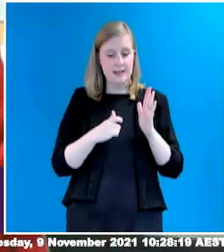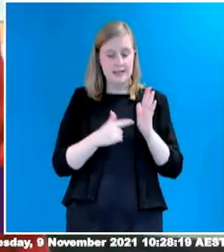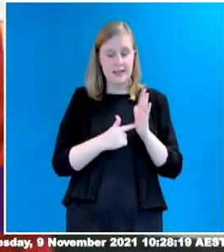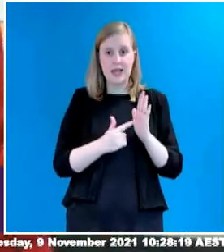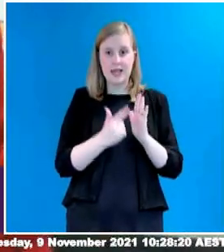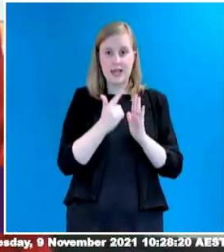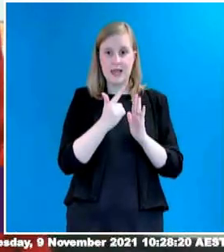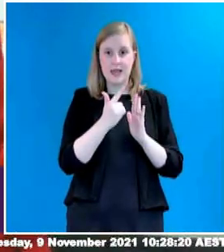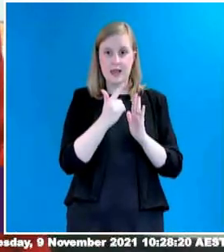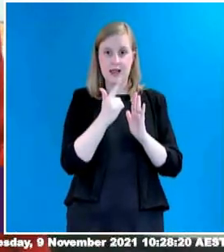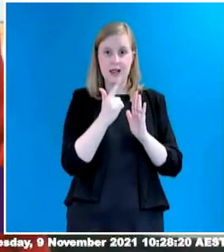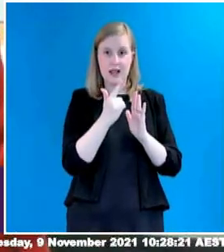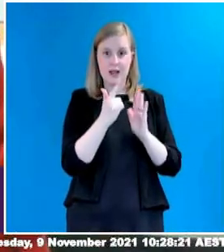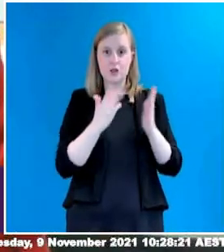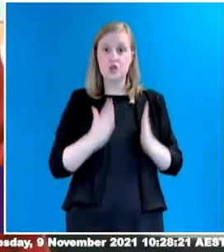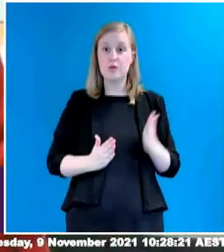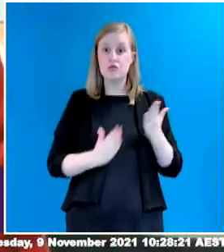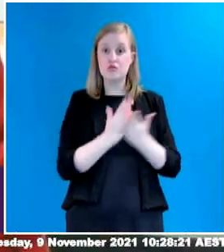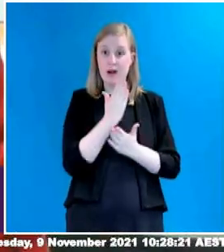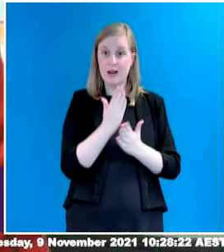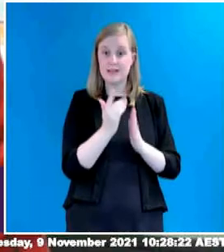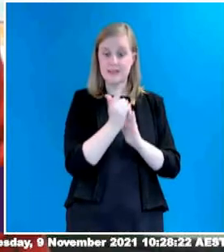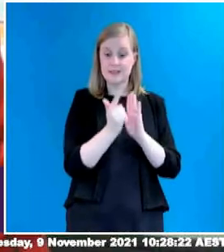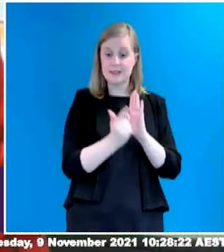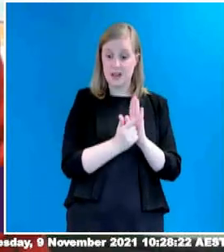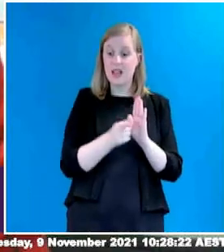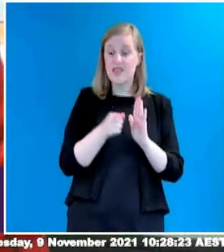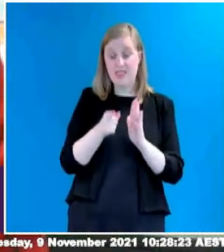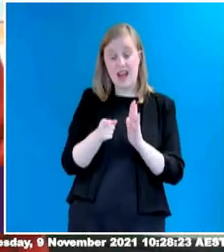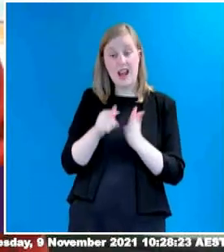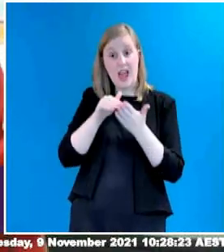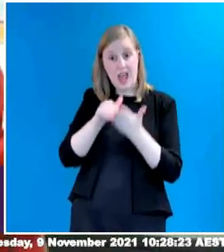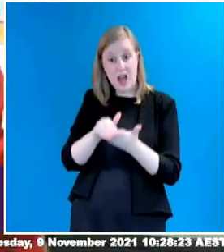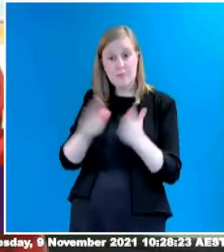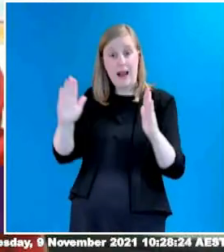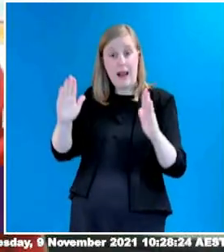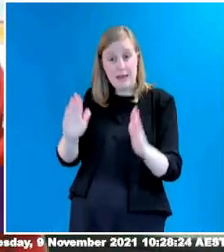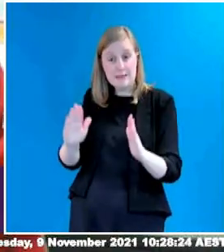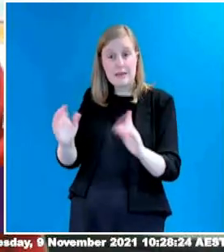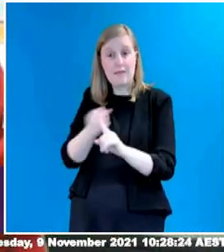Therefore, we have been on a campaign to introduce a complaints mechanism that